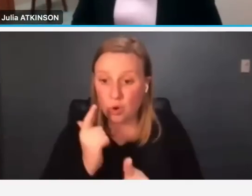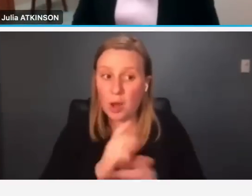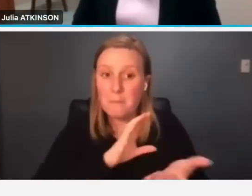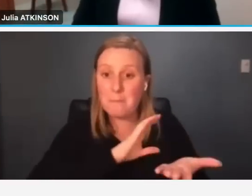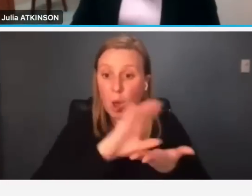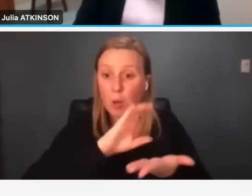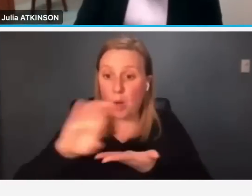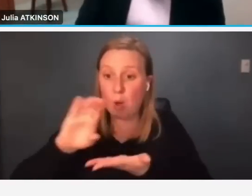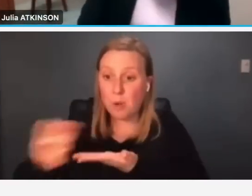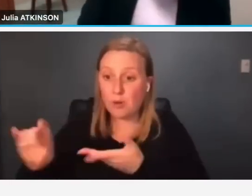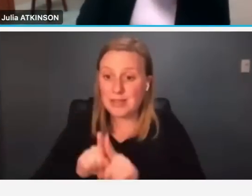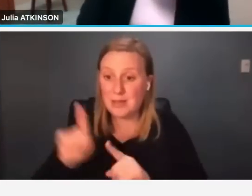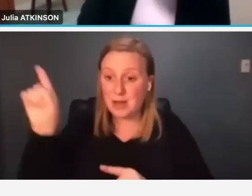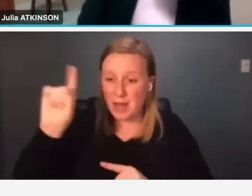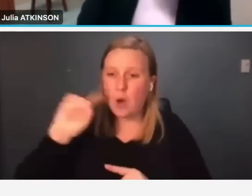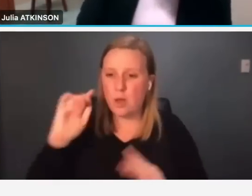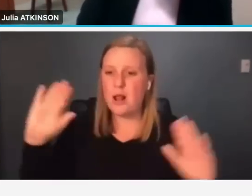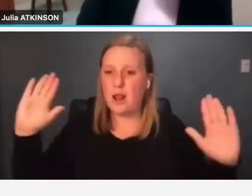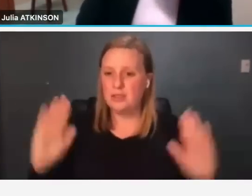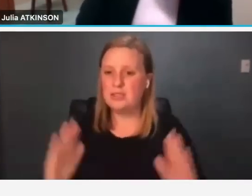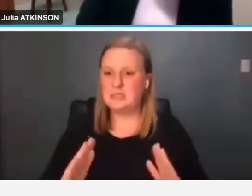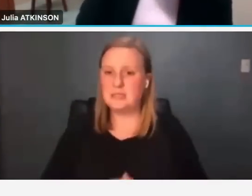we're currently using in the system. Would you agree Nick?